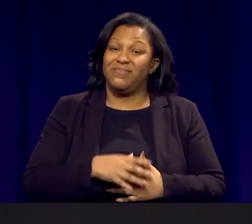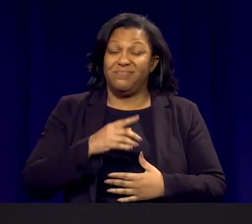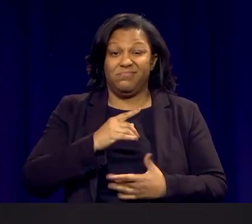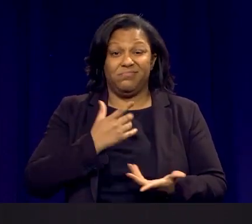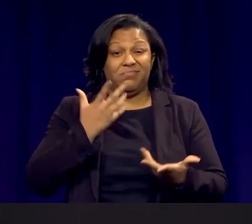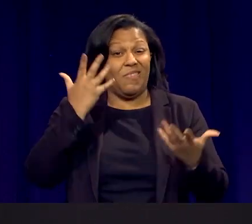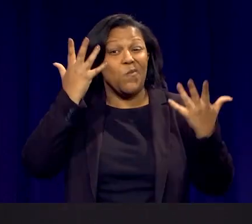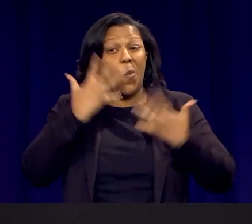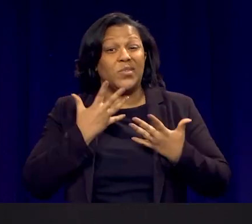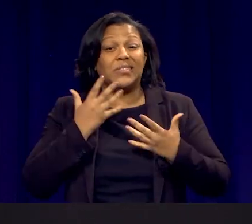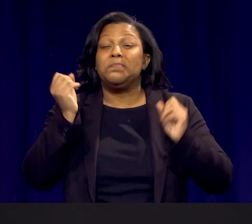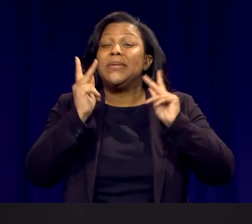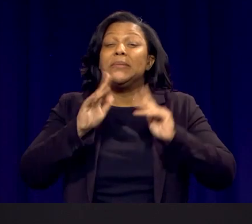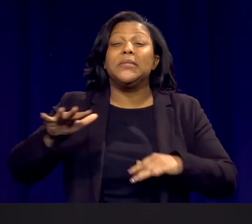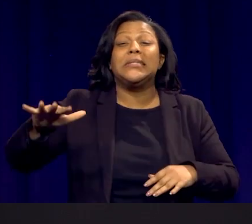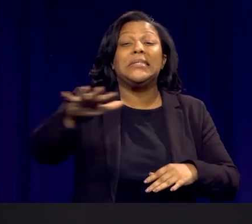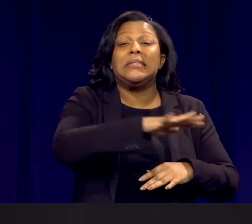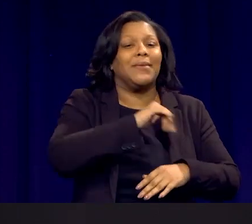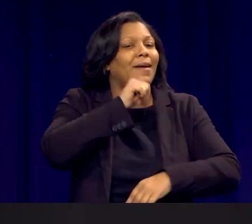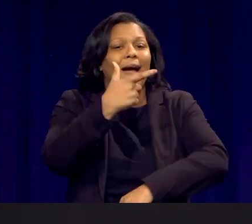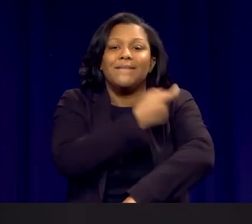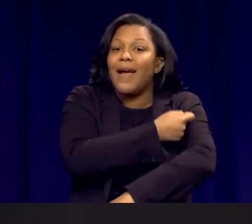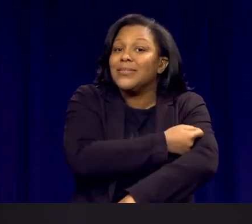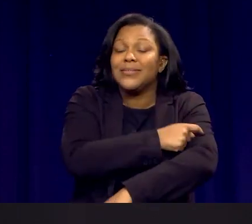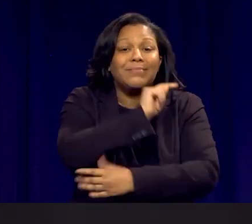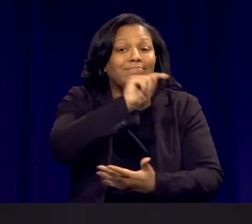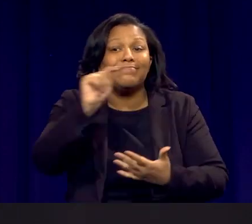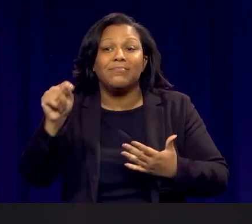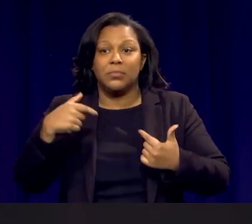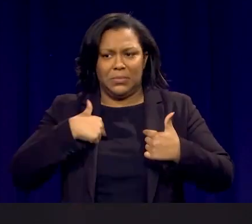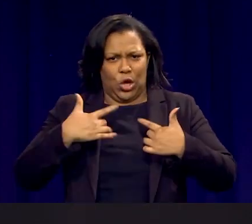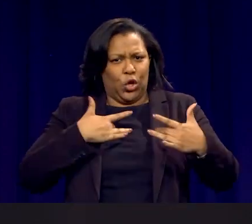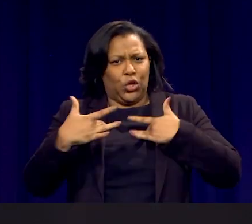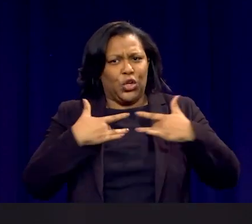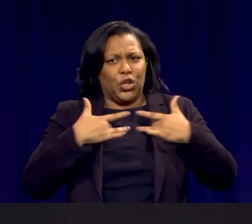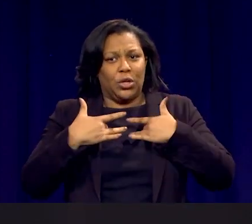Unfortunately, a lot of people are not getting vaccinated, and that's a concern.